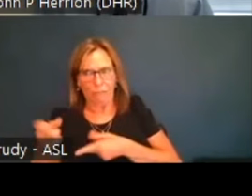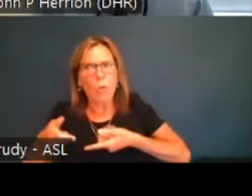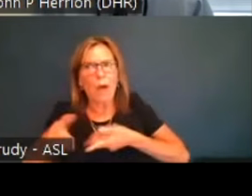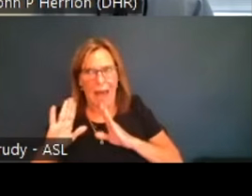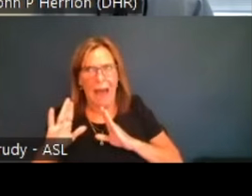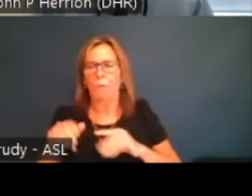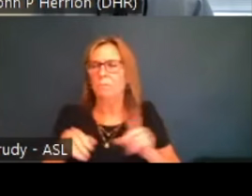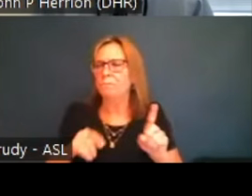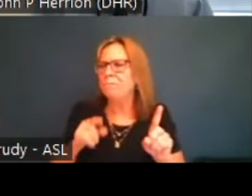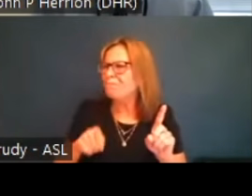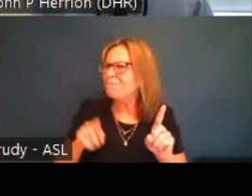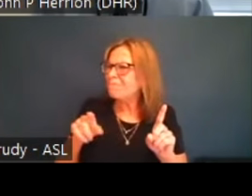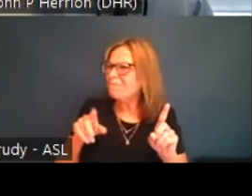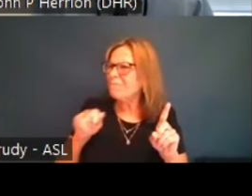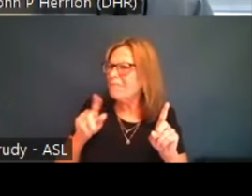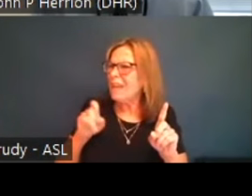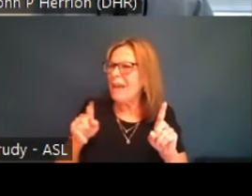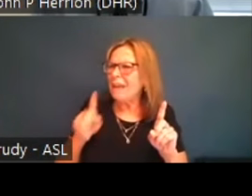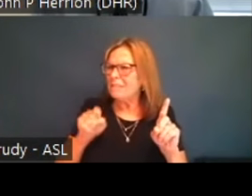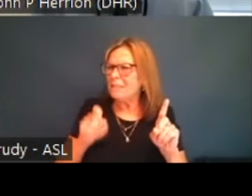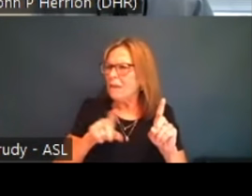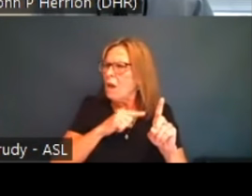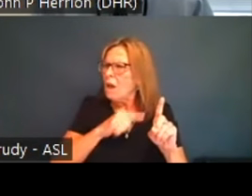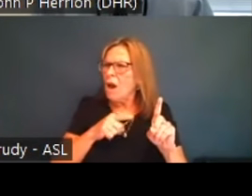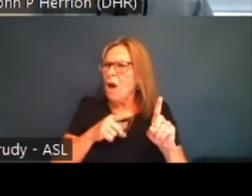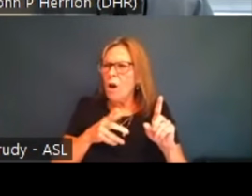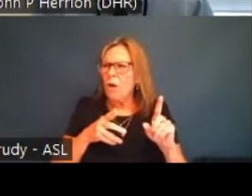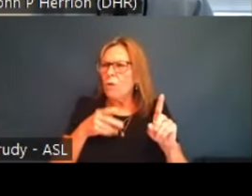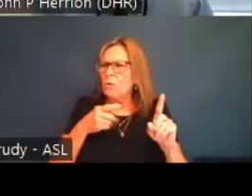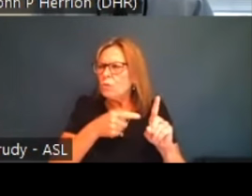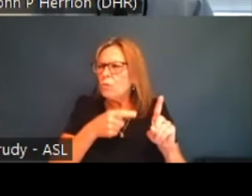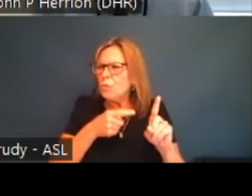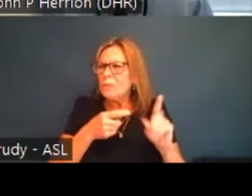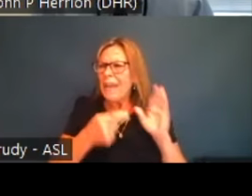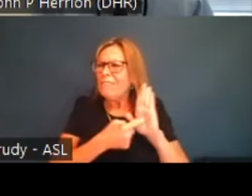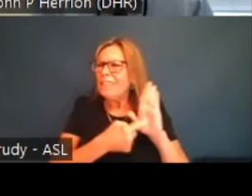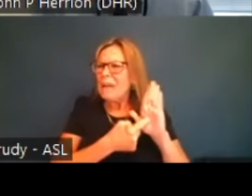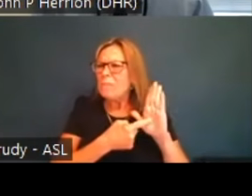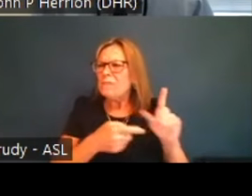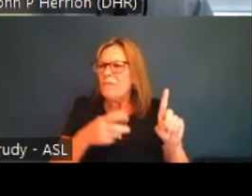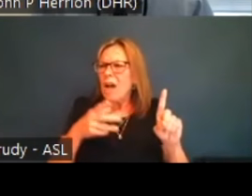examples of barrier removal in public accommodation, such as you know what the estimated cost would be of a one-step